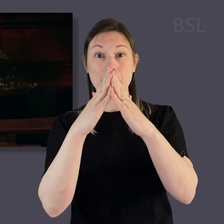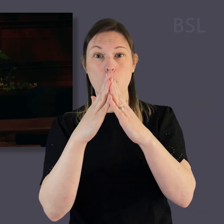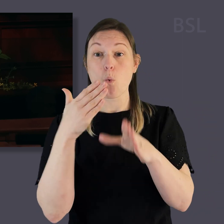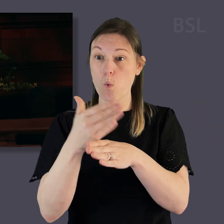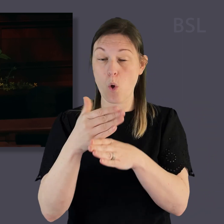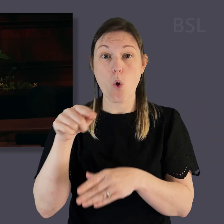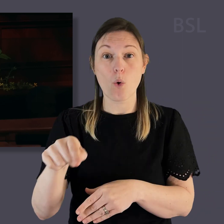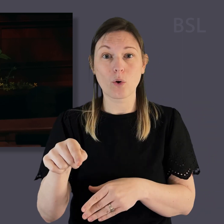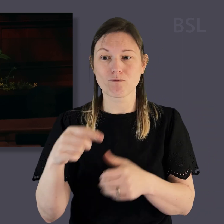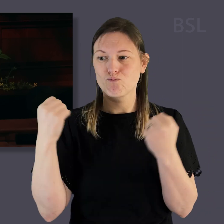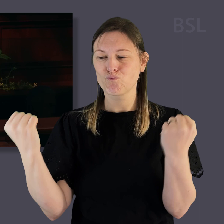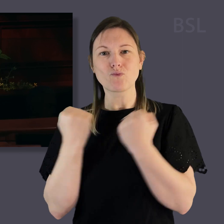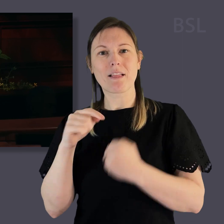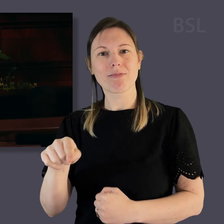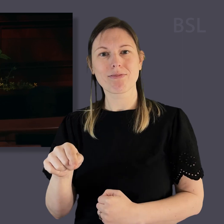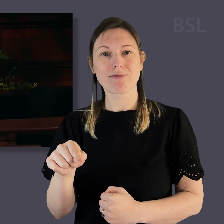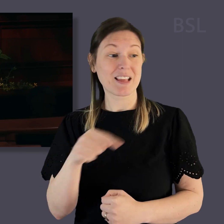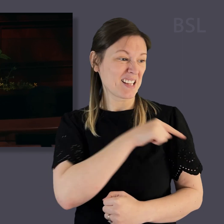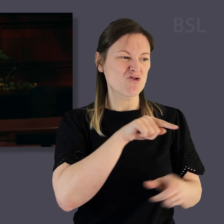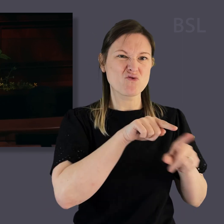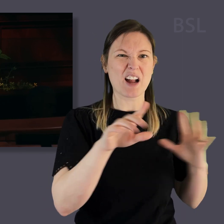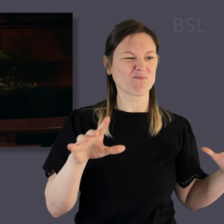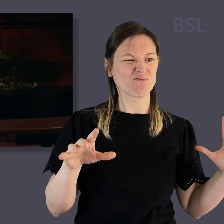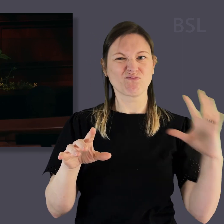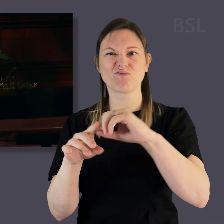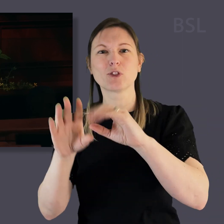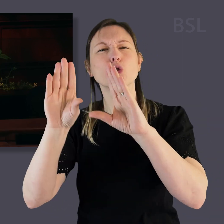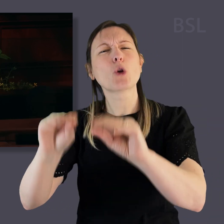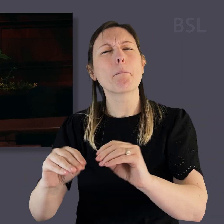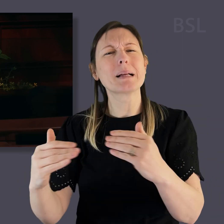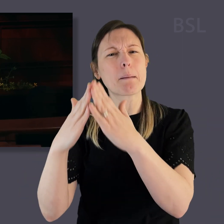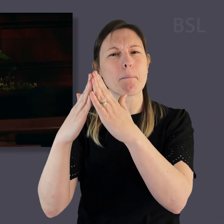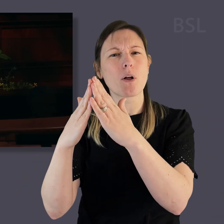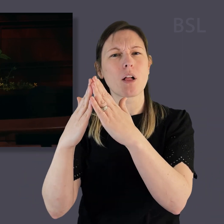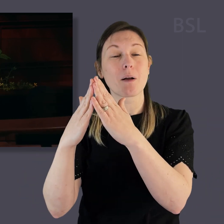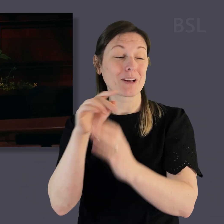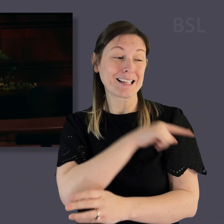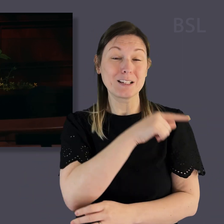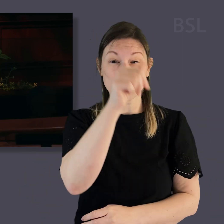and he does anything he can to try to stop the work. Why? Because he knows